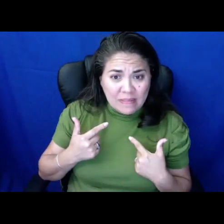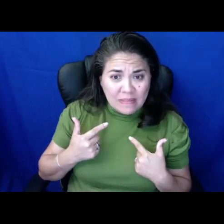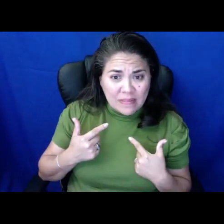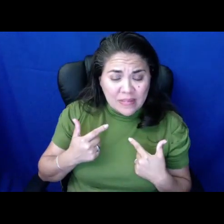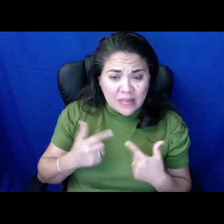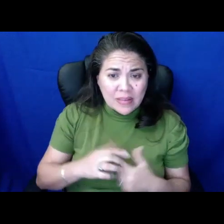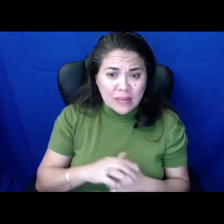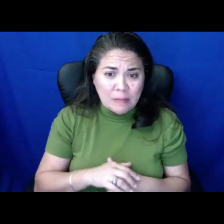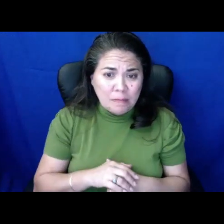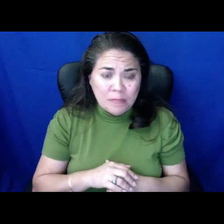Raymond Antrobus (He/Him): Just felt like.